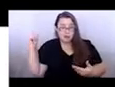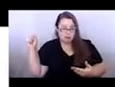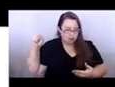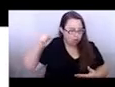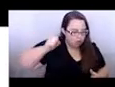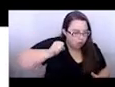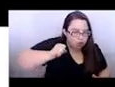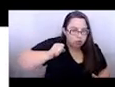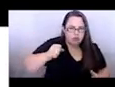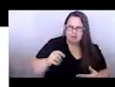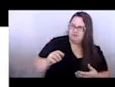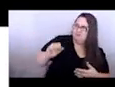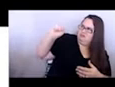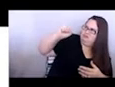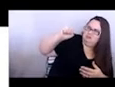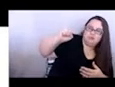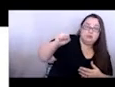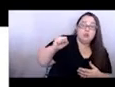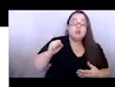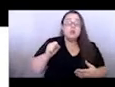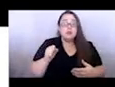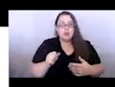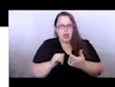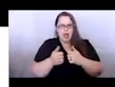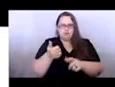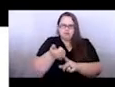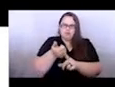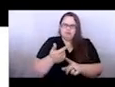Consider what you would do, or you would say to set a physical boundary.